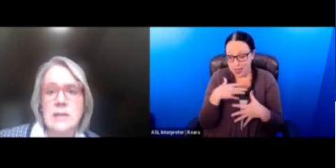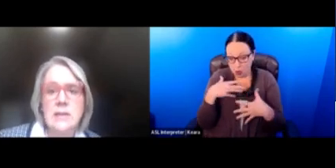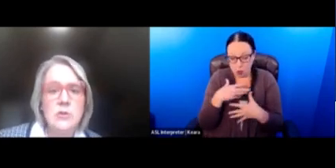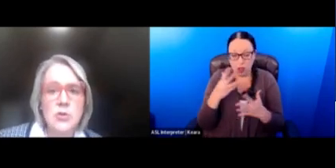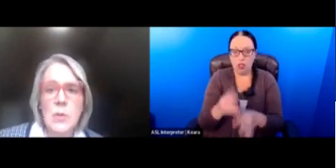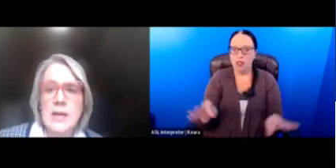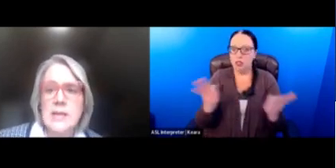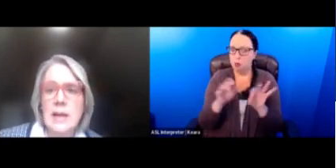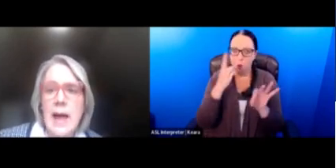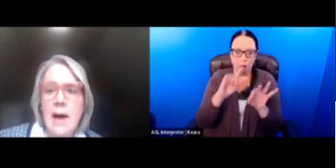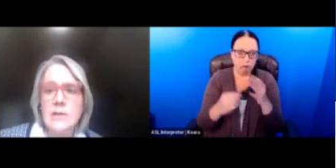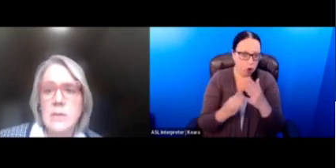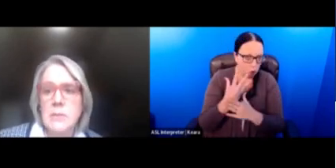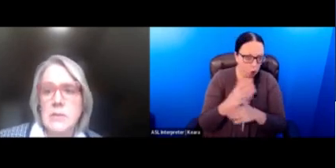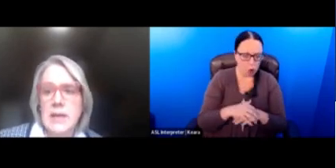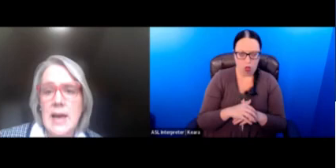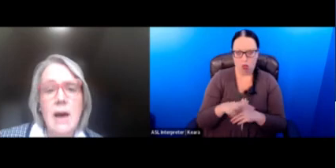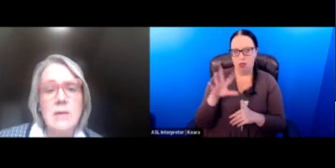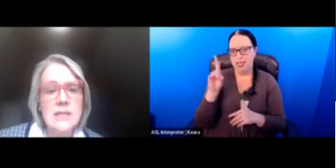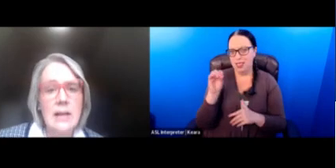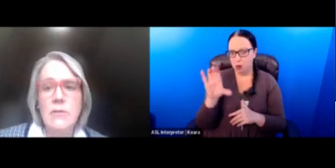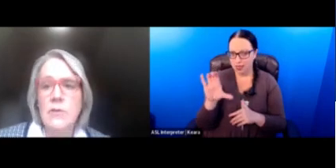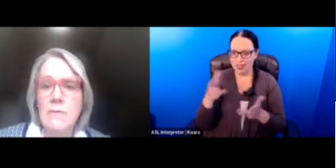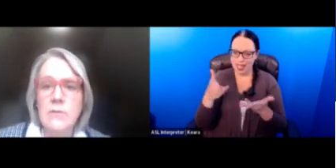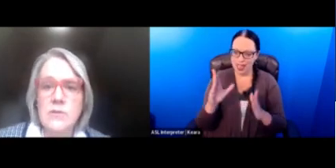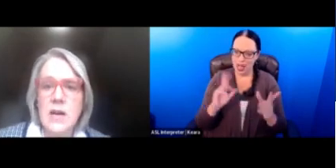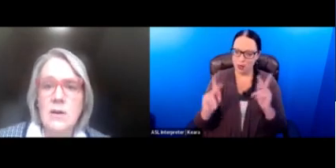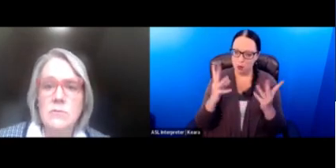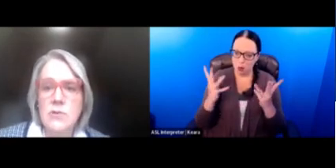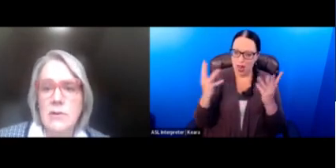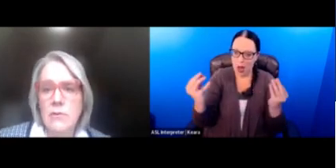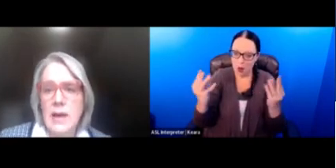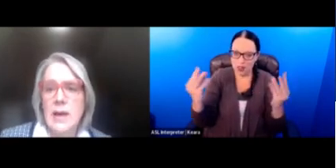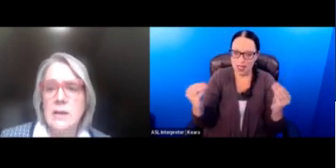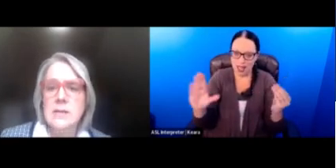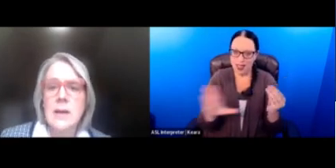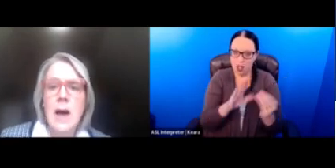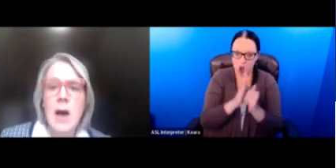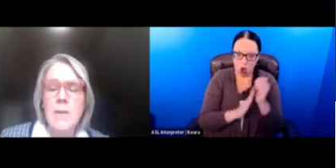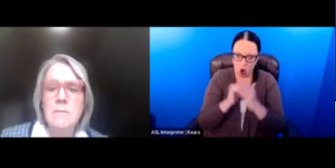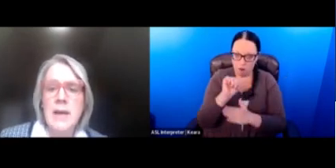dignity, a Choice allows people to get outside of their comfort zone to try new things. And